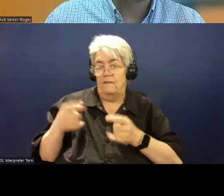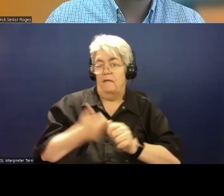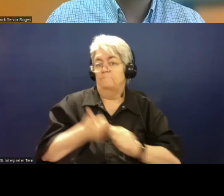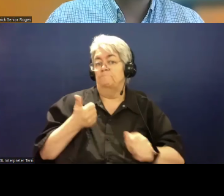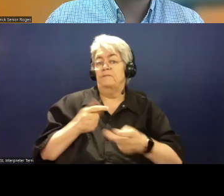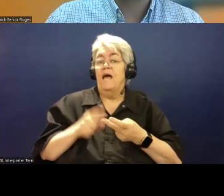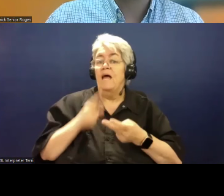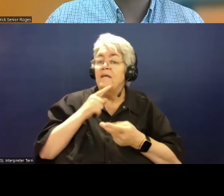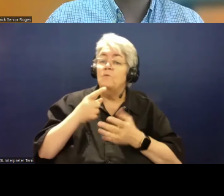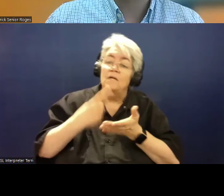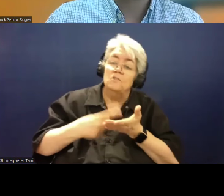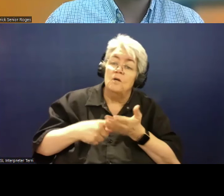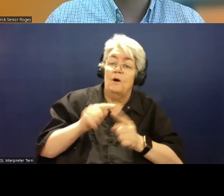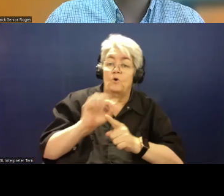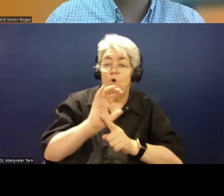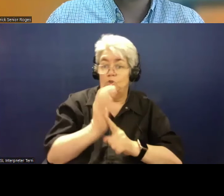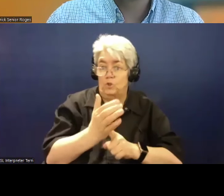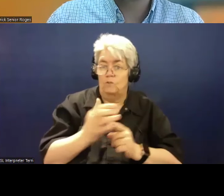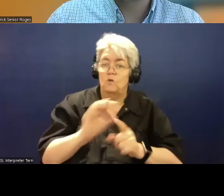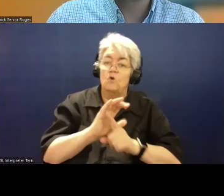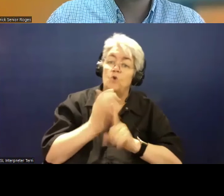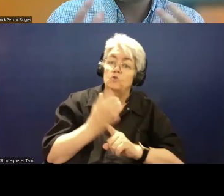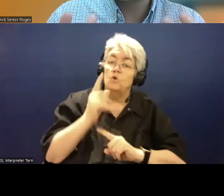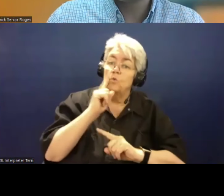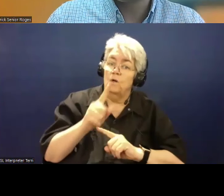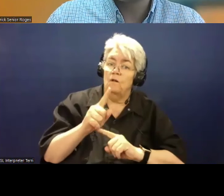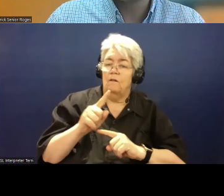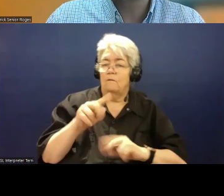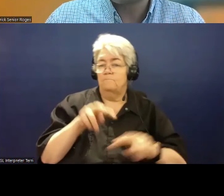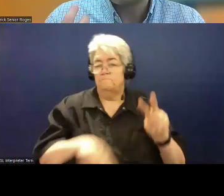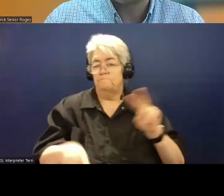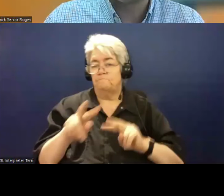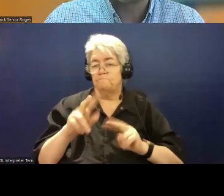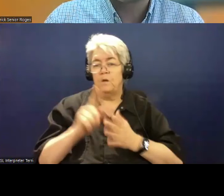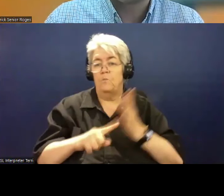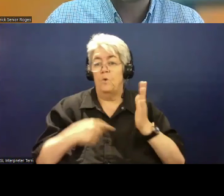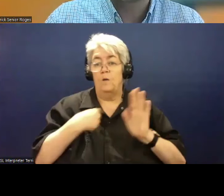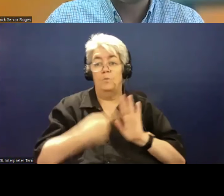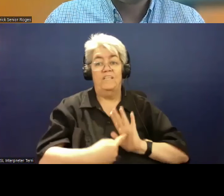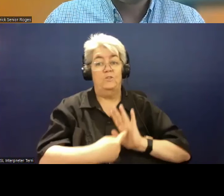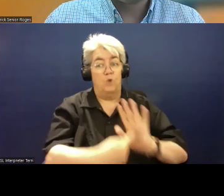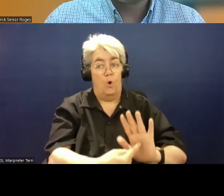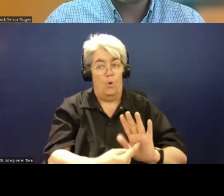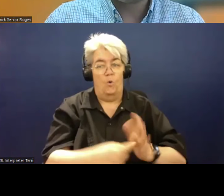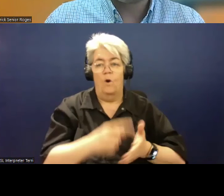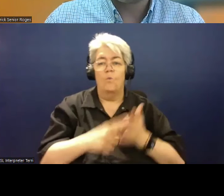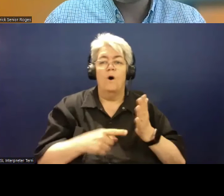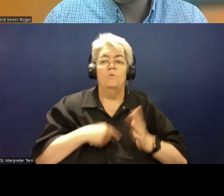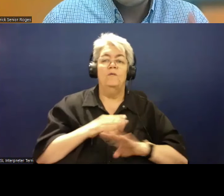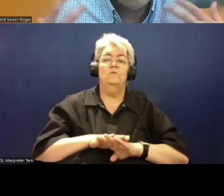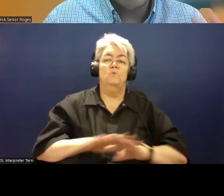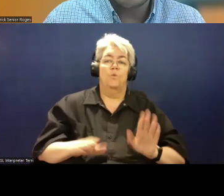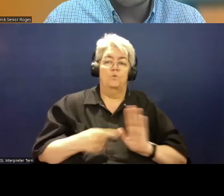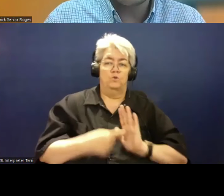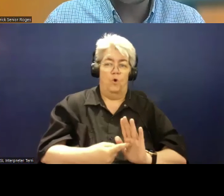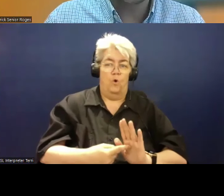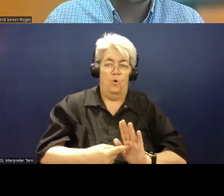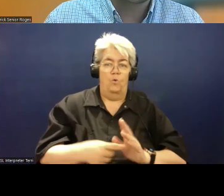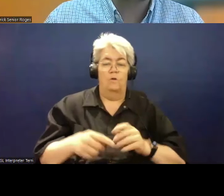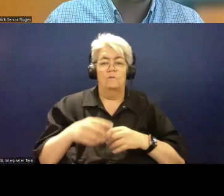THAT WE EXPRESS OR MANIFEST OR TALK ABOUT DISTRESS WHEN IN A